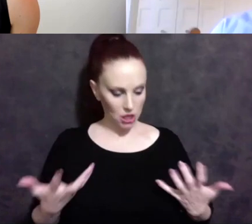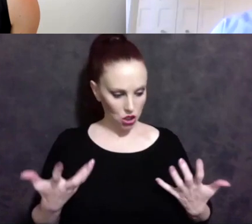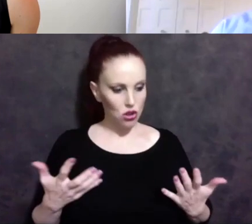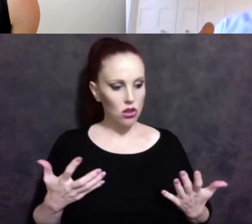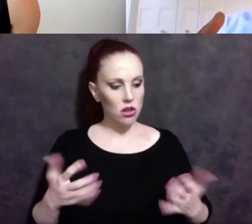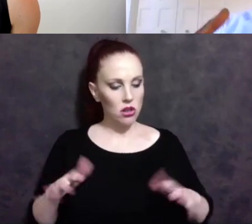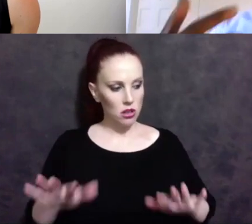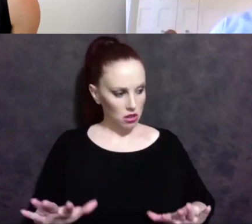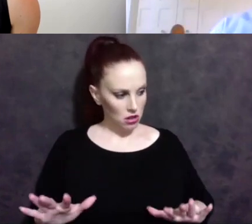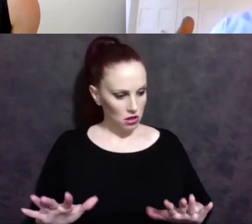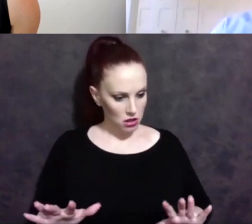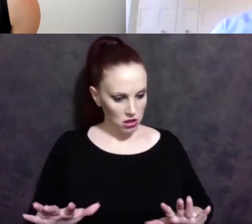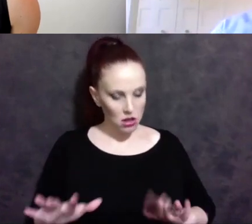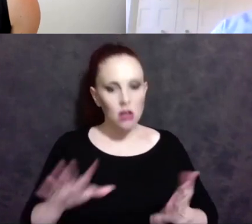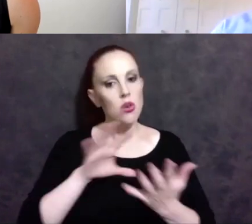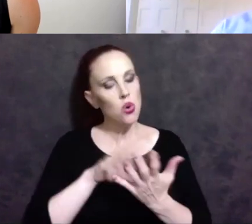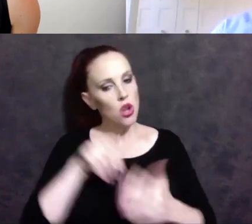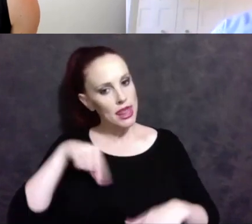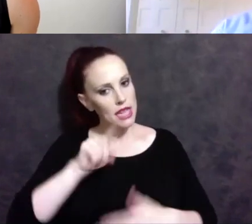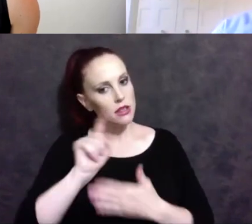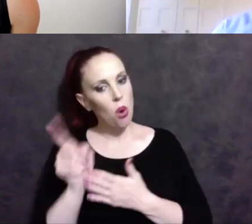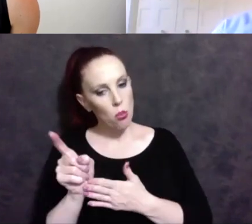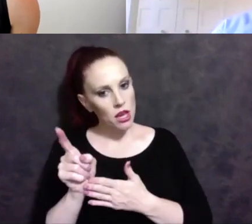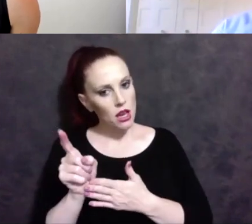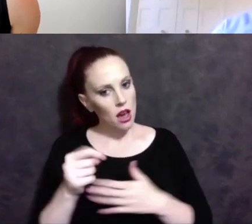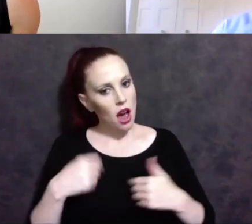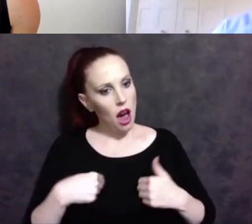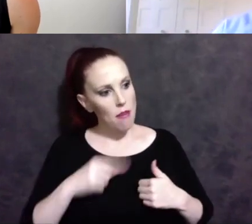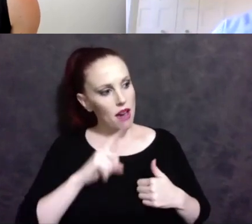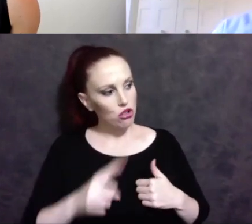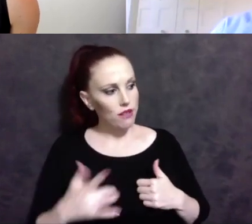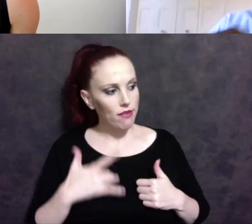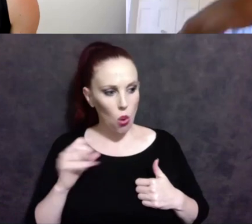are going to learn that in this moment, I am actually feeling OK even though all these